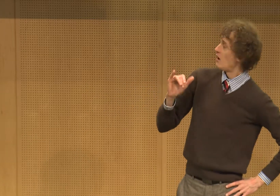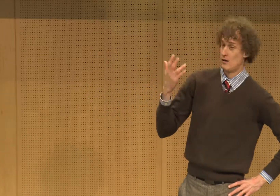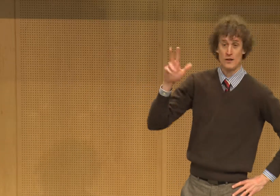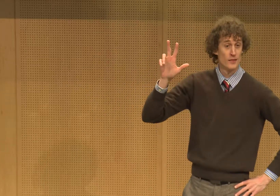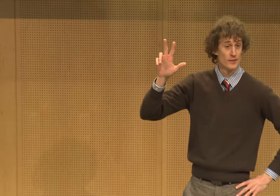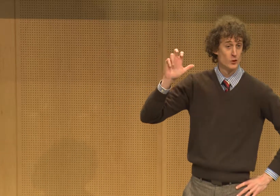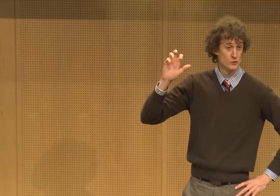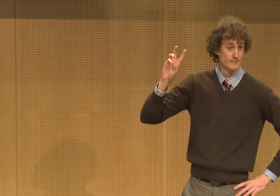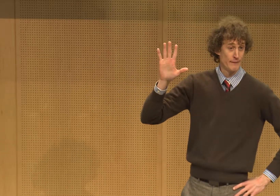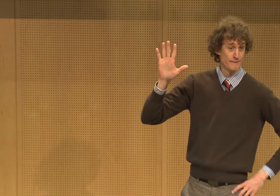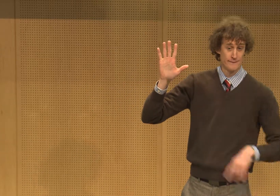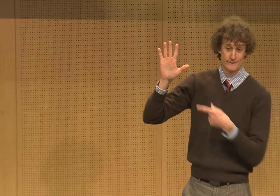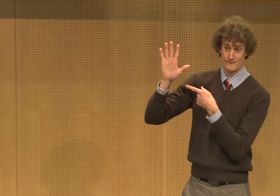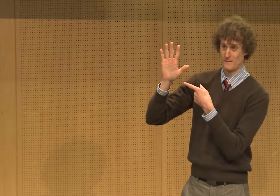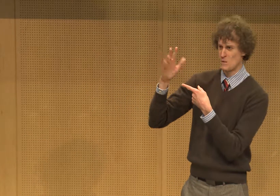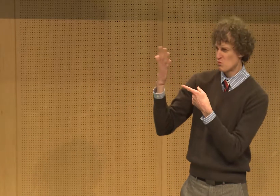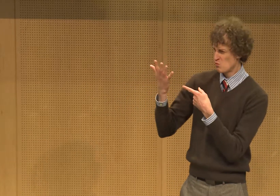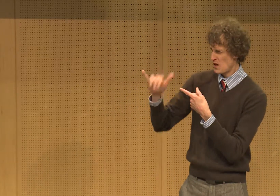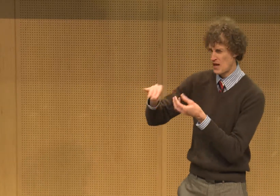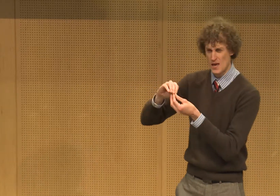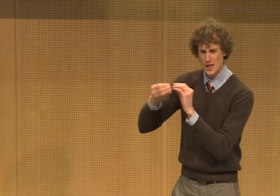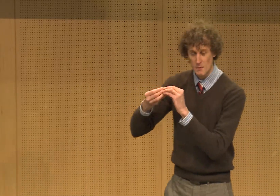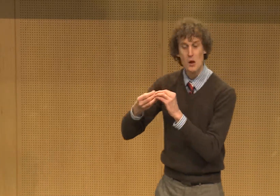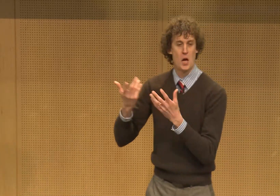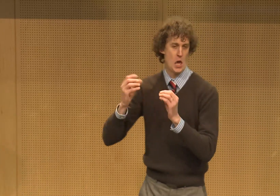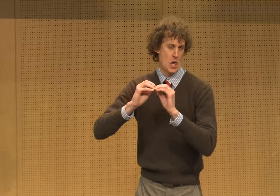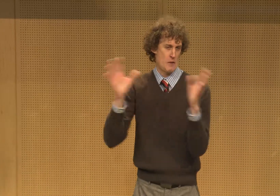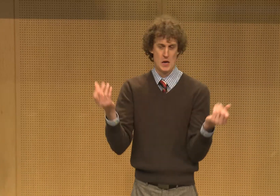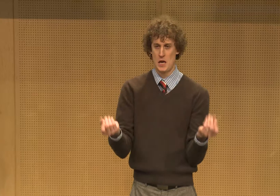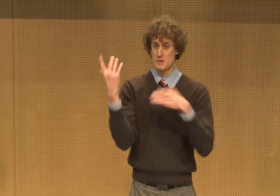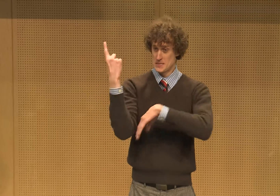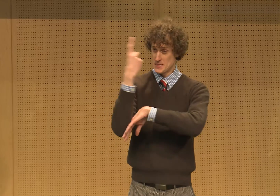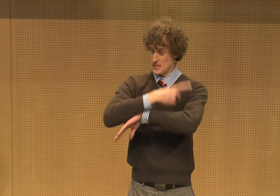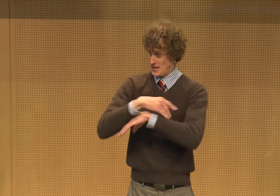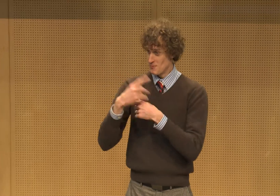It says, "365." That gives you an idea, right? How many days in a year?